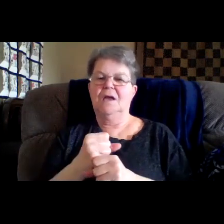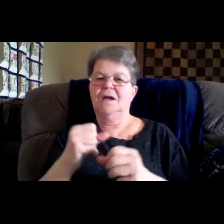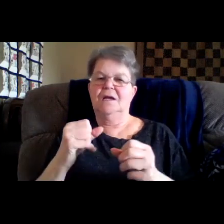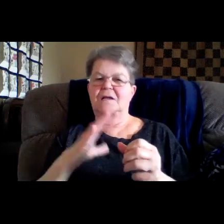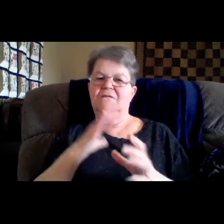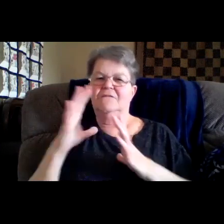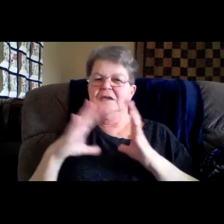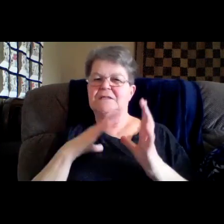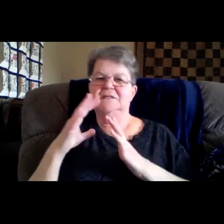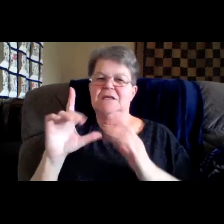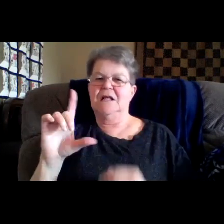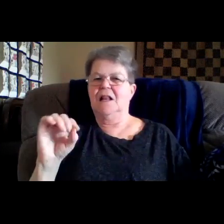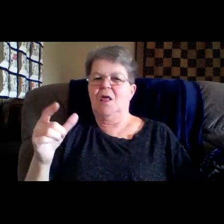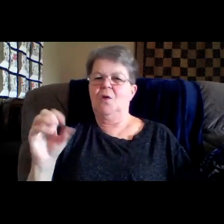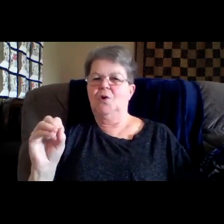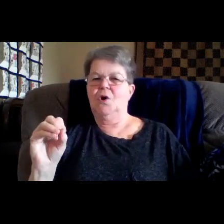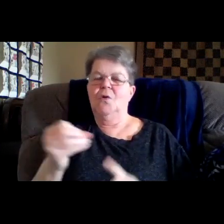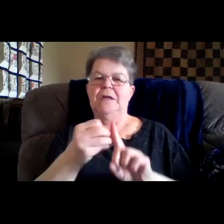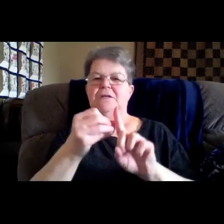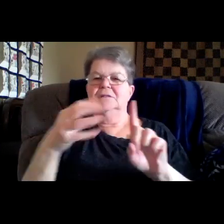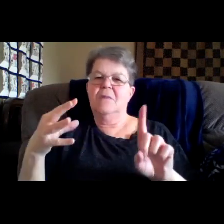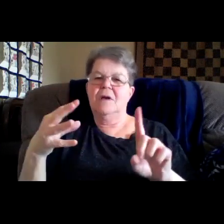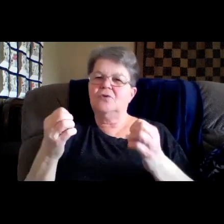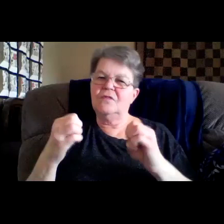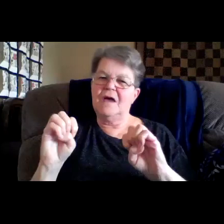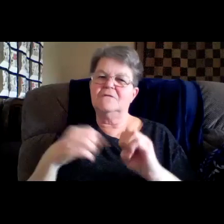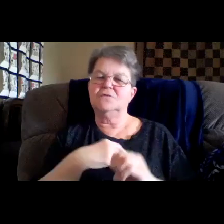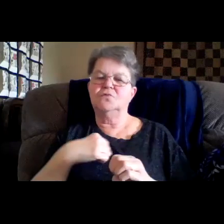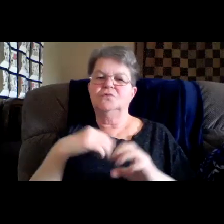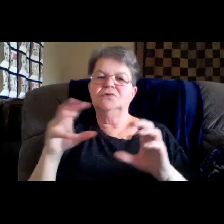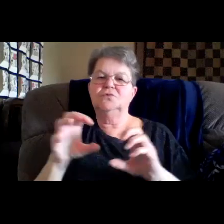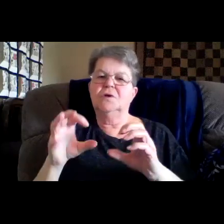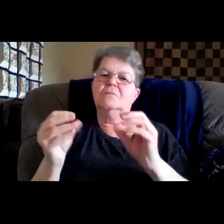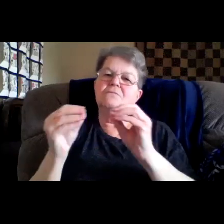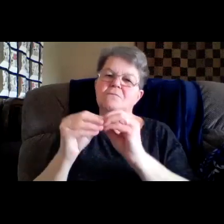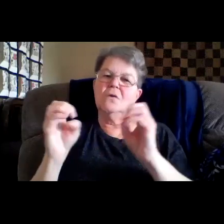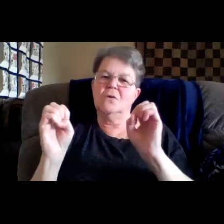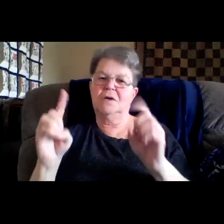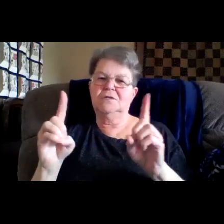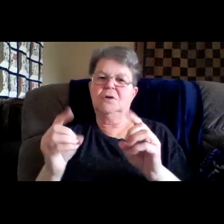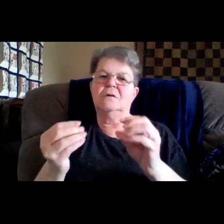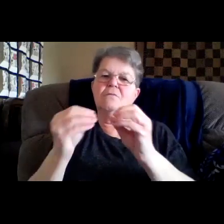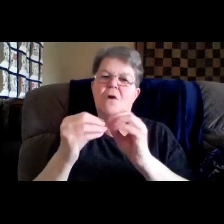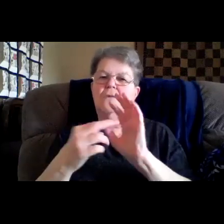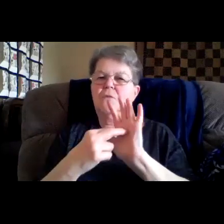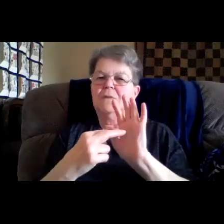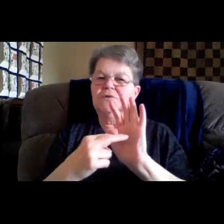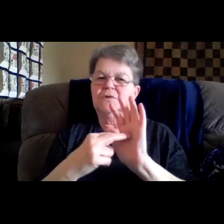and just expand the efforts that we were doing. So more education, more representation